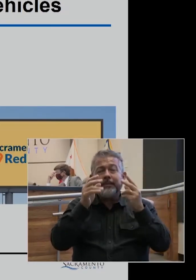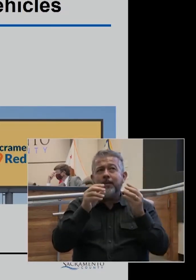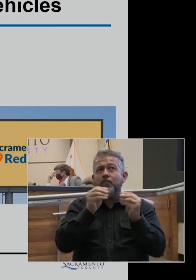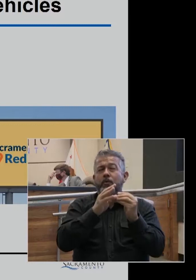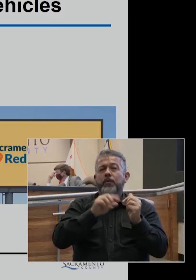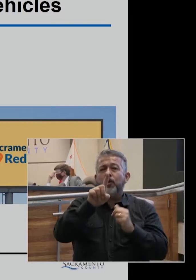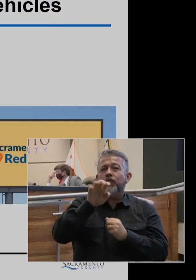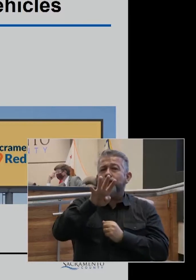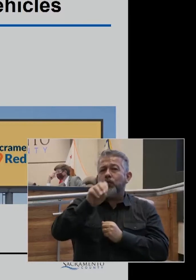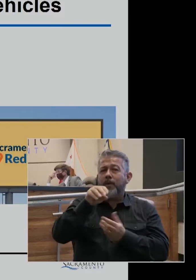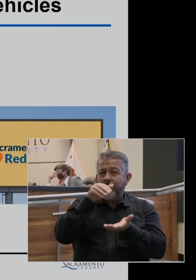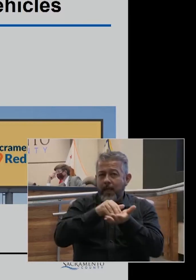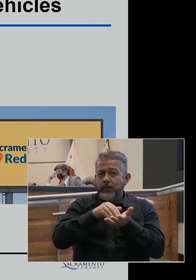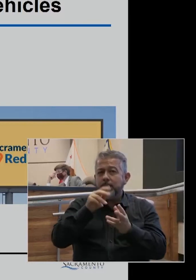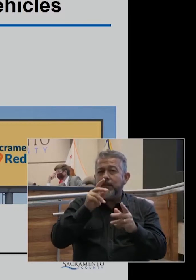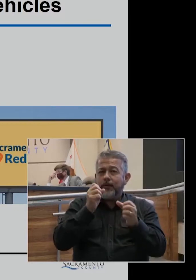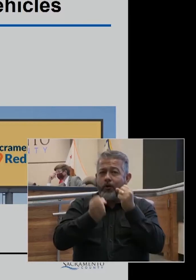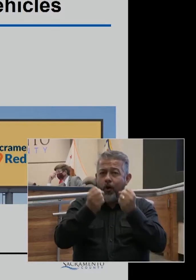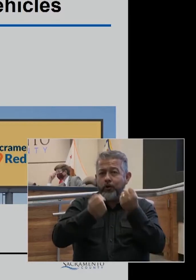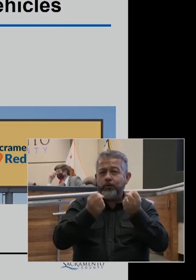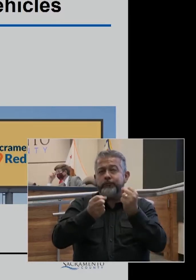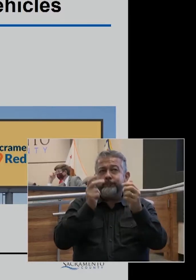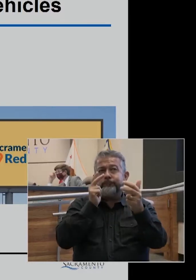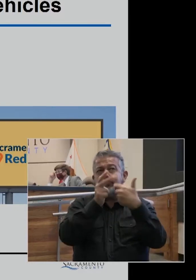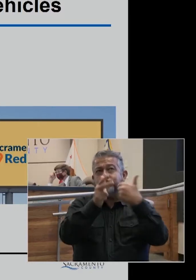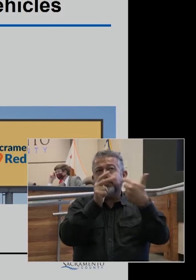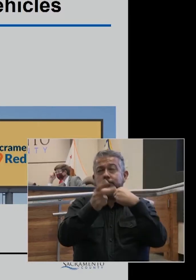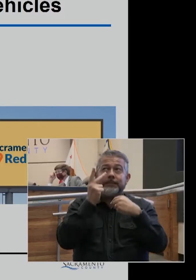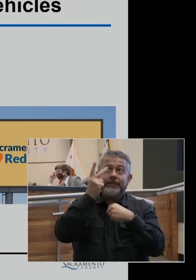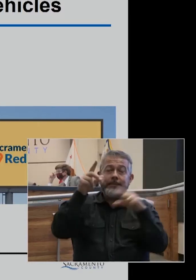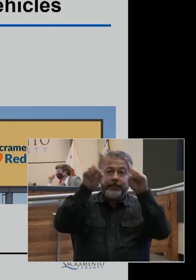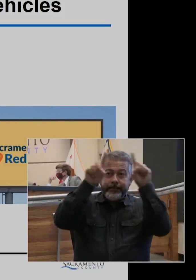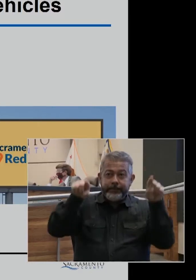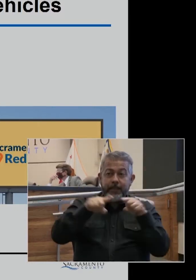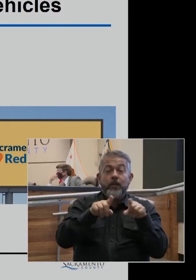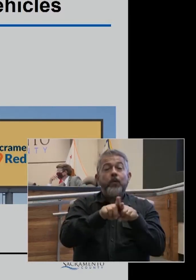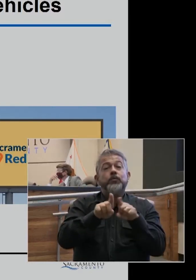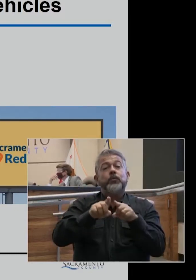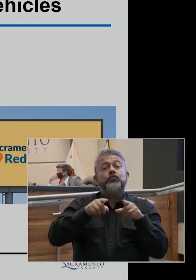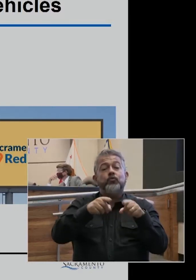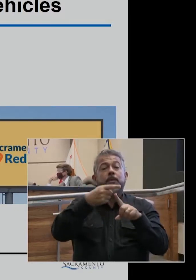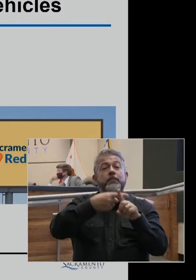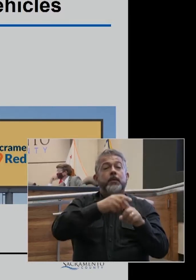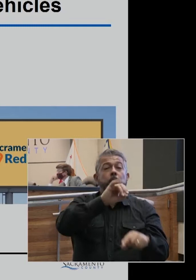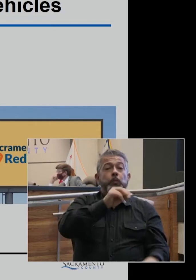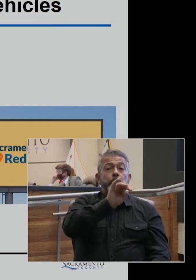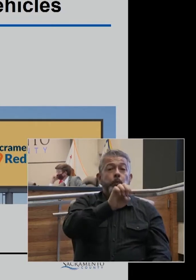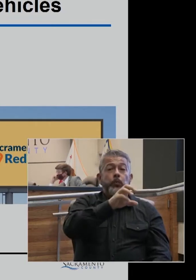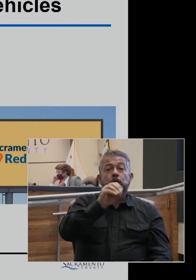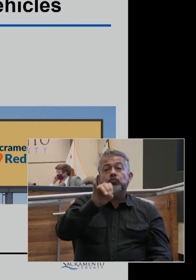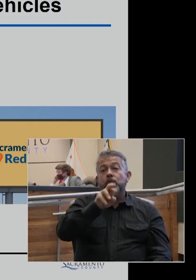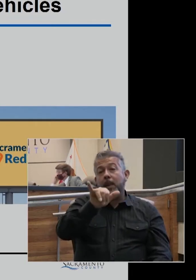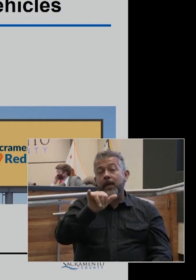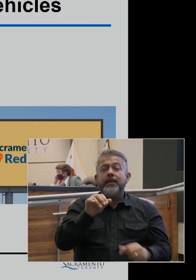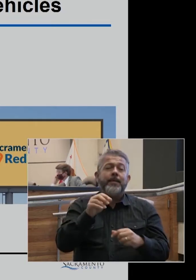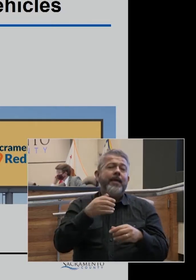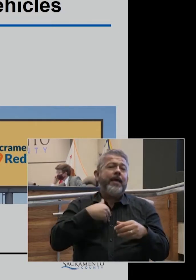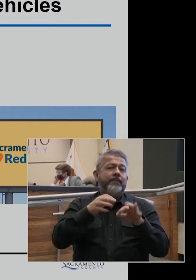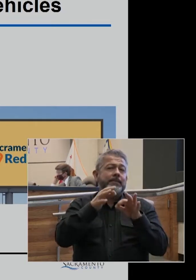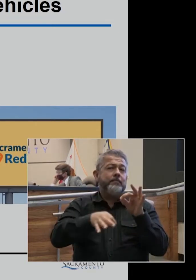THAN 440,000 AND HAVE A MESSAGE FOR JUNE AND JULY YOU MIGHT HAVE FOR JUNE AND JULY YOU MIGHT HAVE SEEN WITH WHY IS IS SEEN WITH WHY IS IS REDISTRICTING IMPORTANT AS WELL